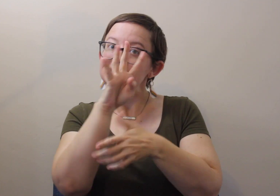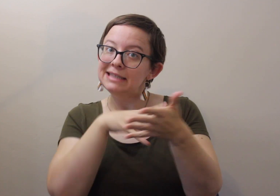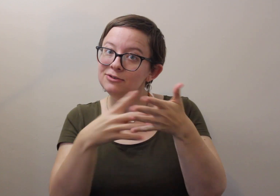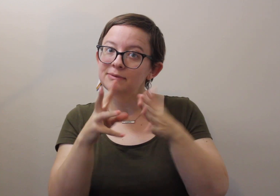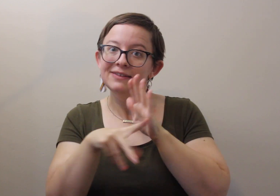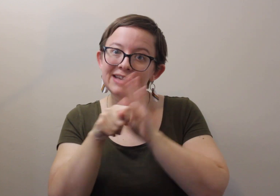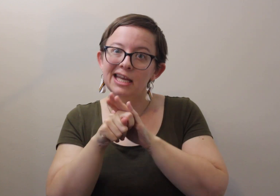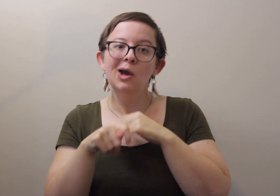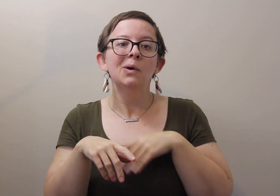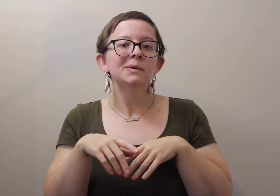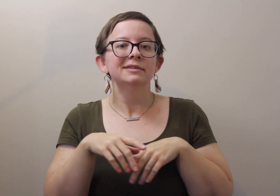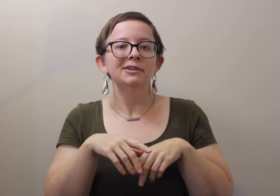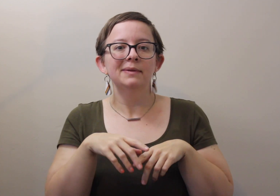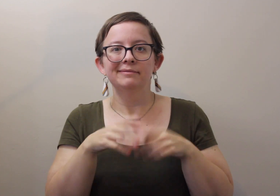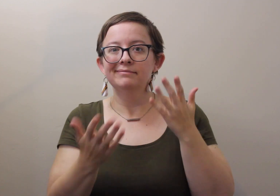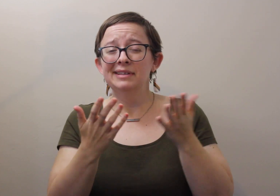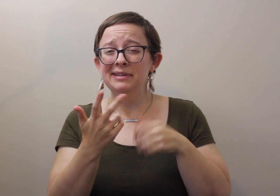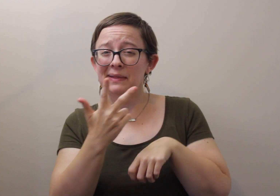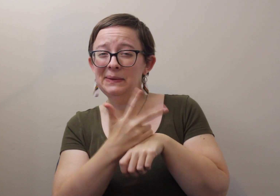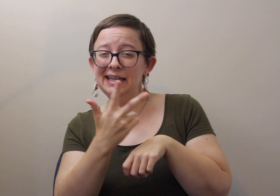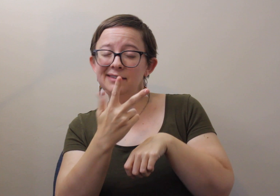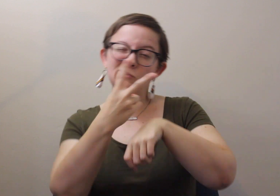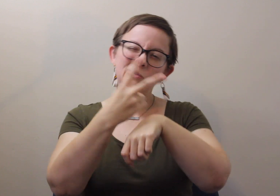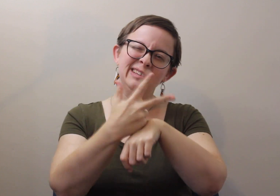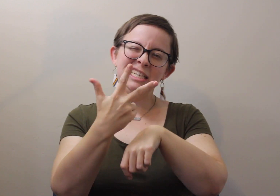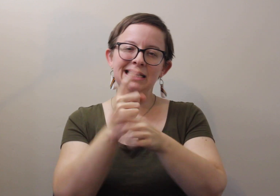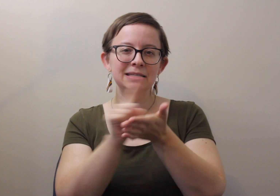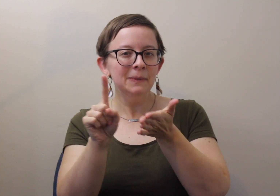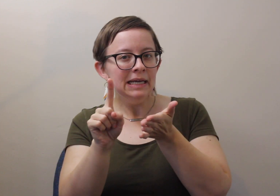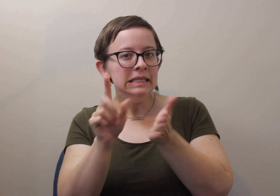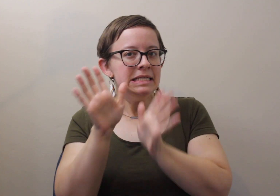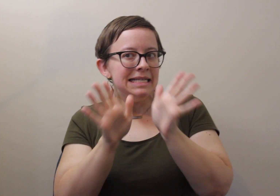regular schedule with videos maybe three days a week. Most likely 2 or 3 days a week.